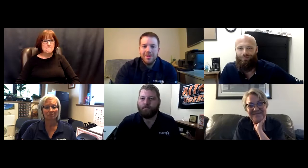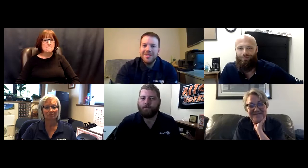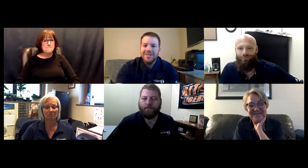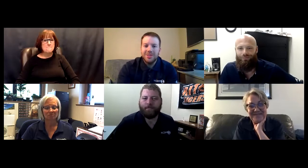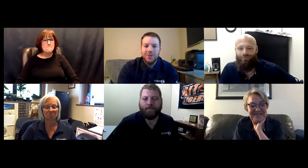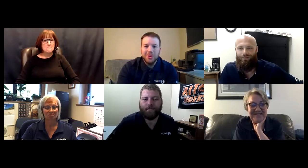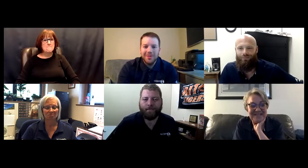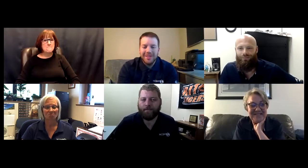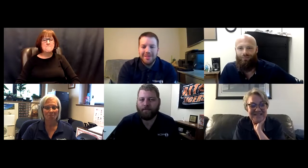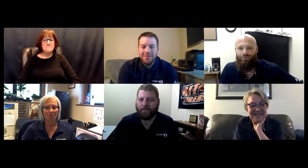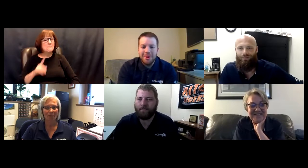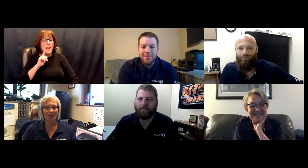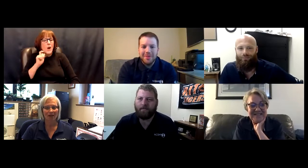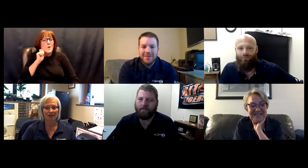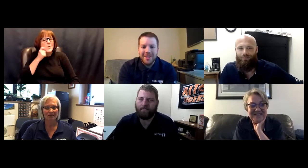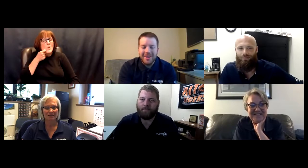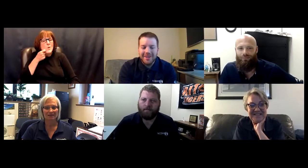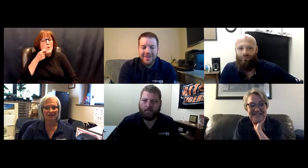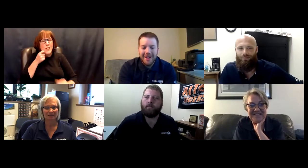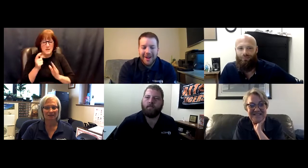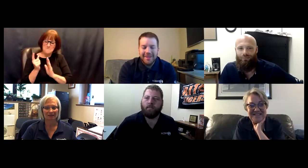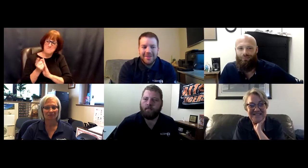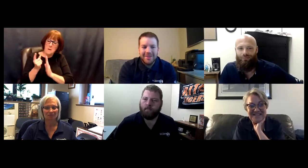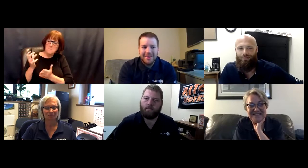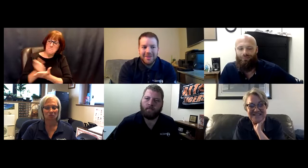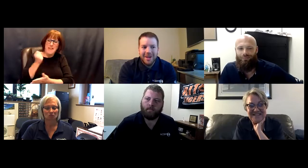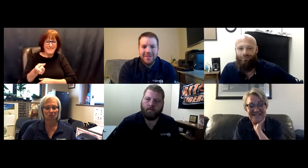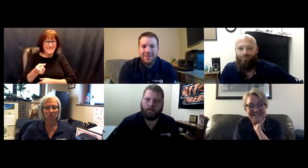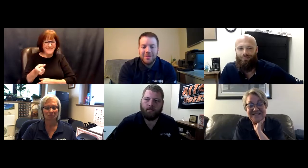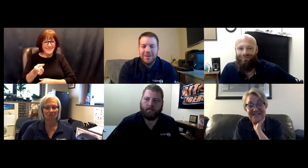and it's a cool little moment there I think that there's a lot that can be